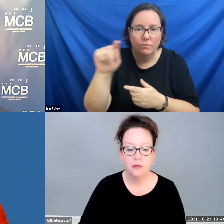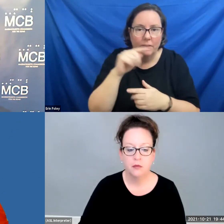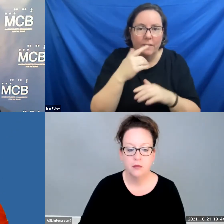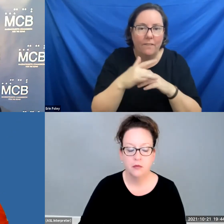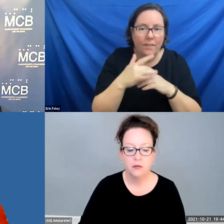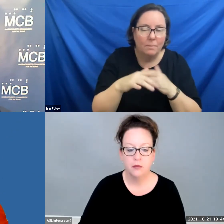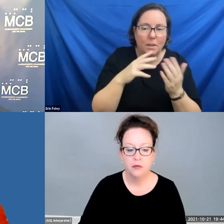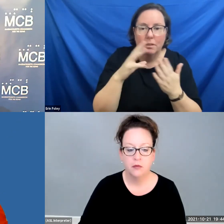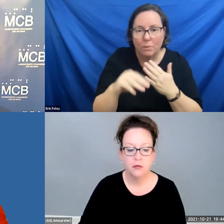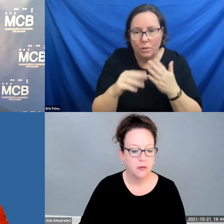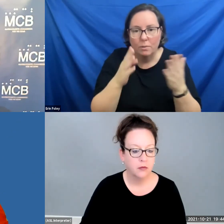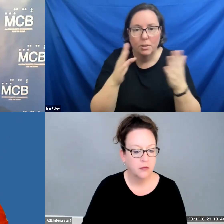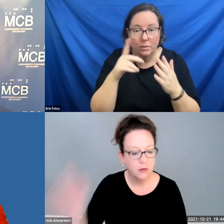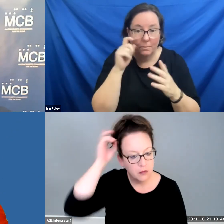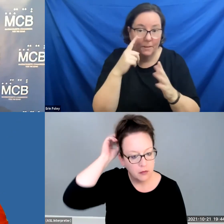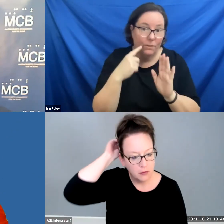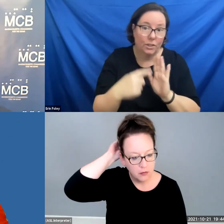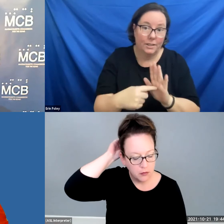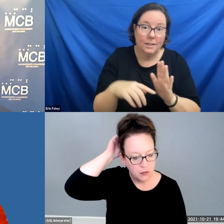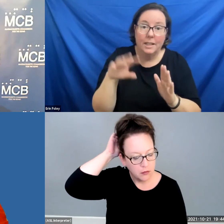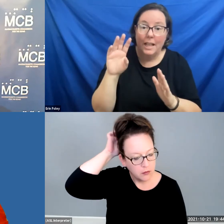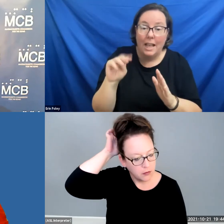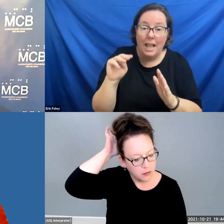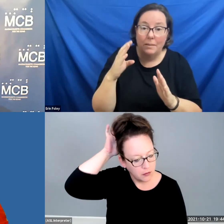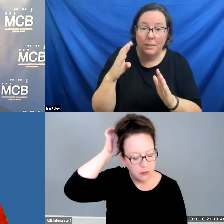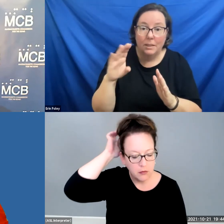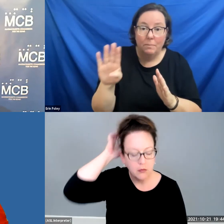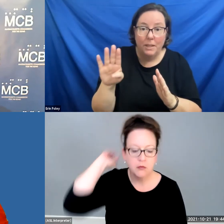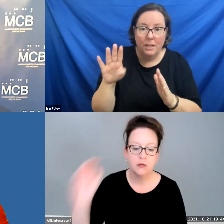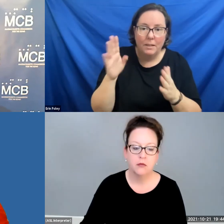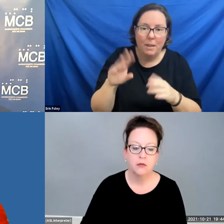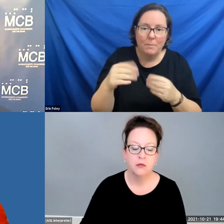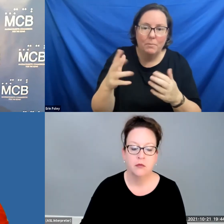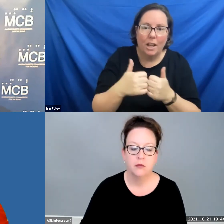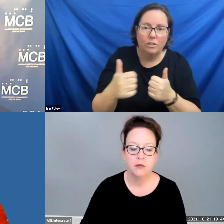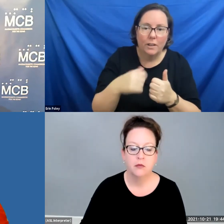because MCB for example, we might even provide a driver to be able to get somebody to and